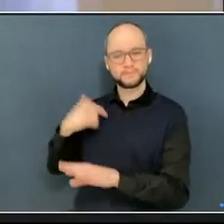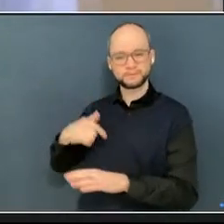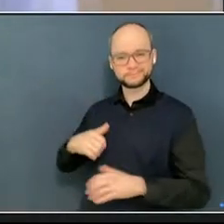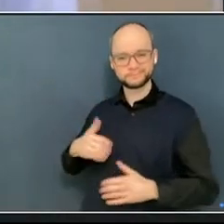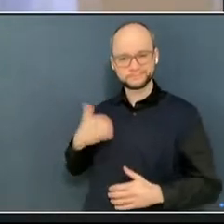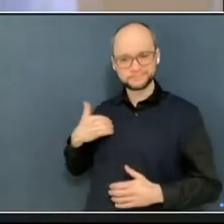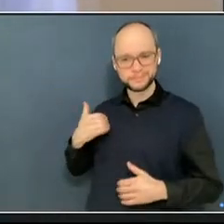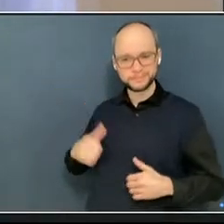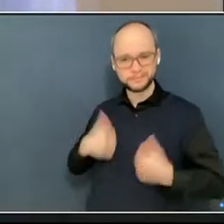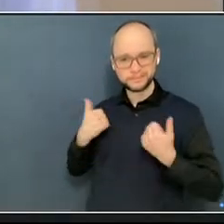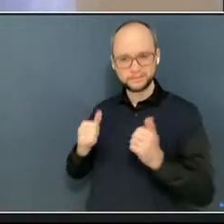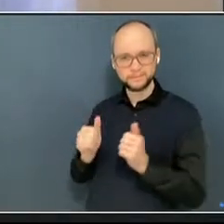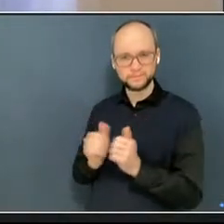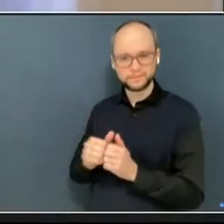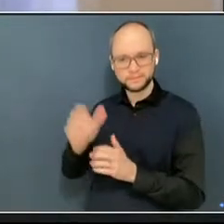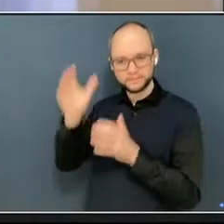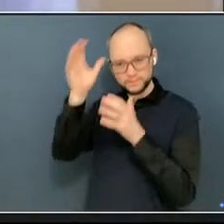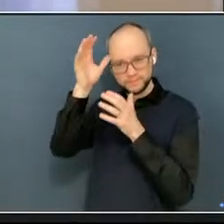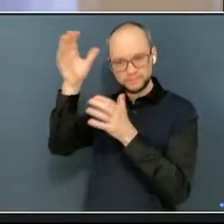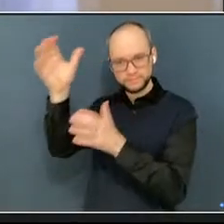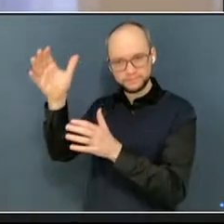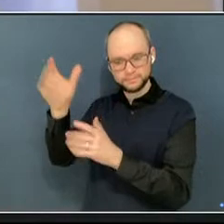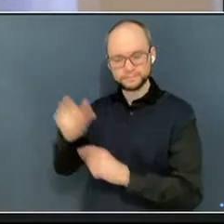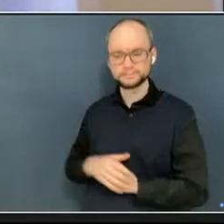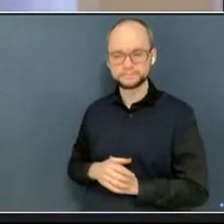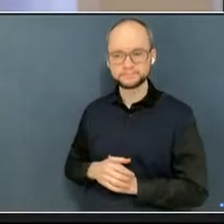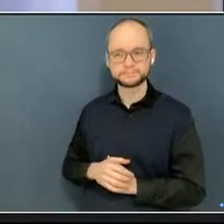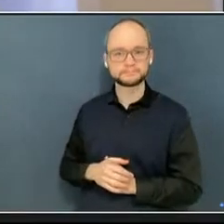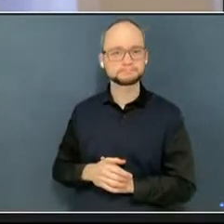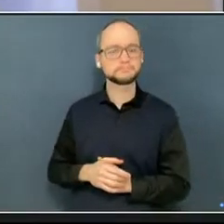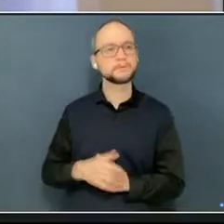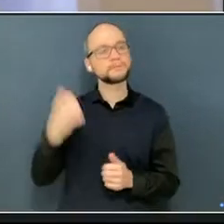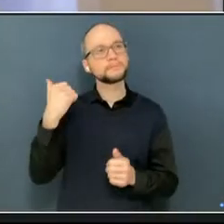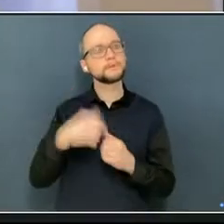One day I was laying on the ground with my head between the roots of a lofty Elm tree